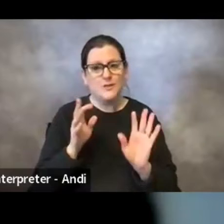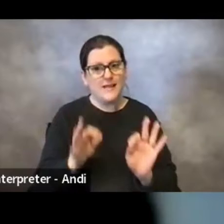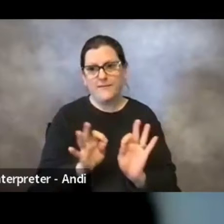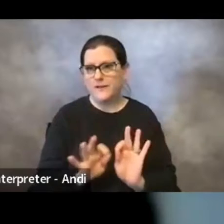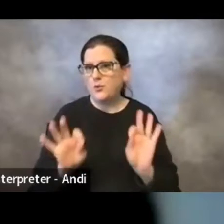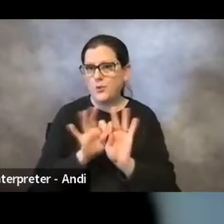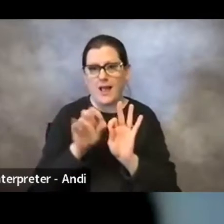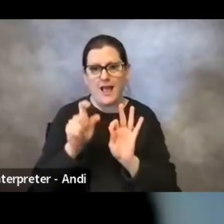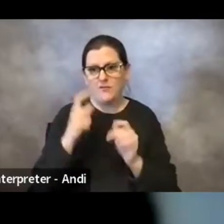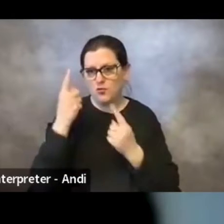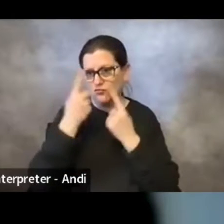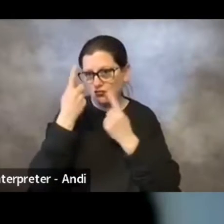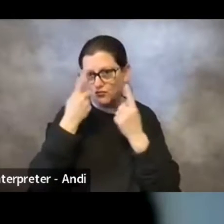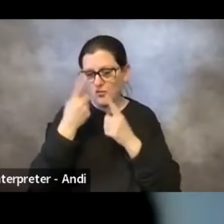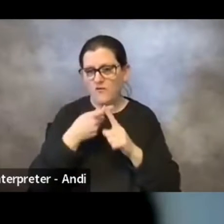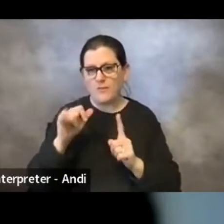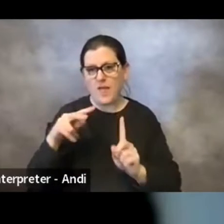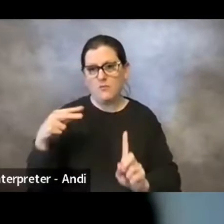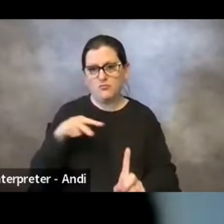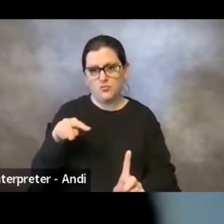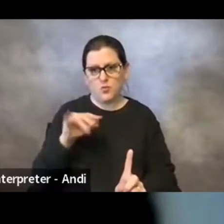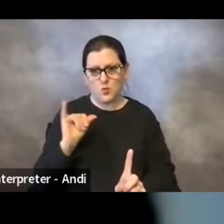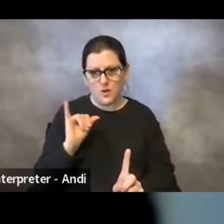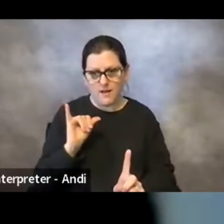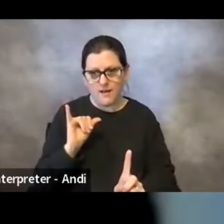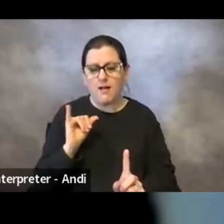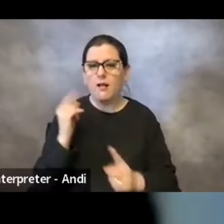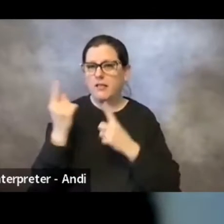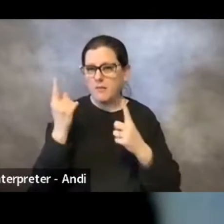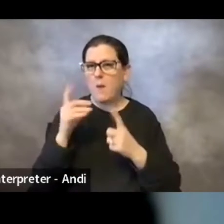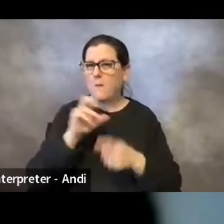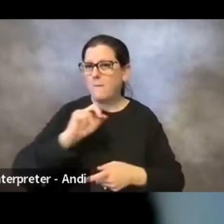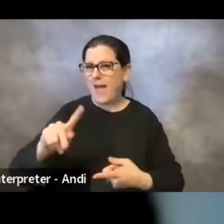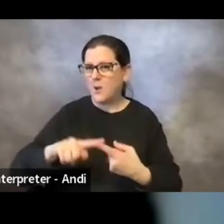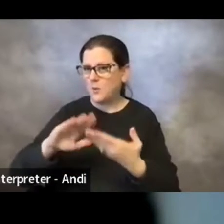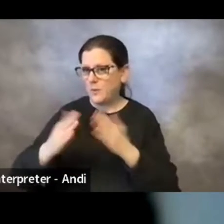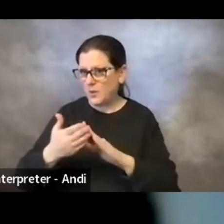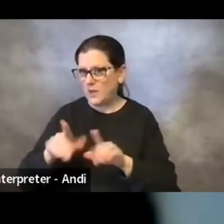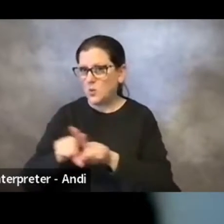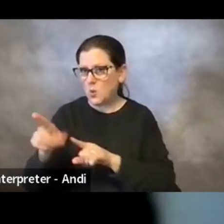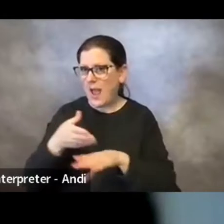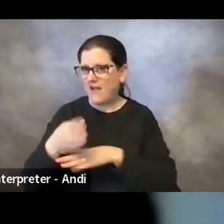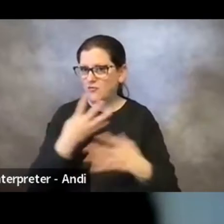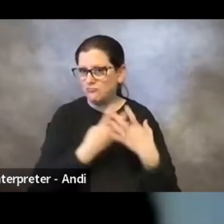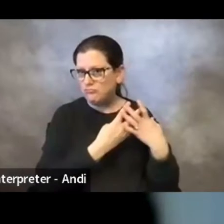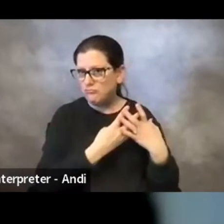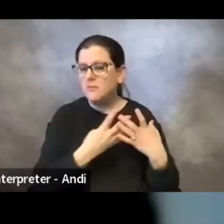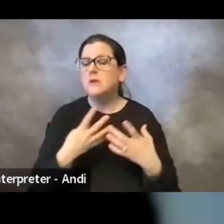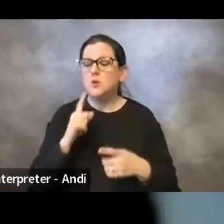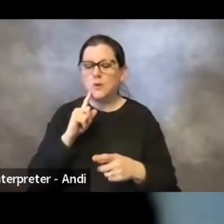about it from that perspective, too, especially. And when we think about reentry, I think is a key piece of something to really keep in mind. So because